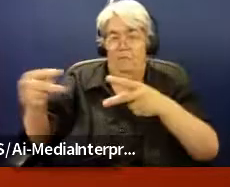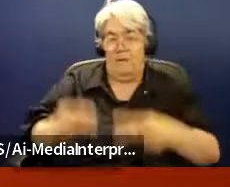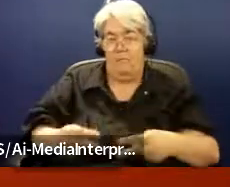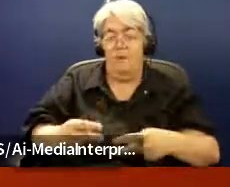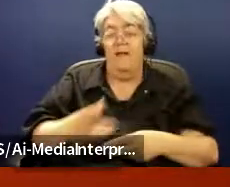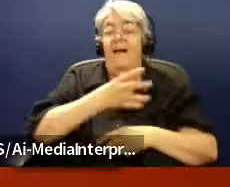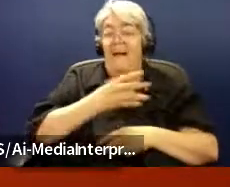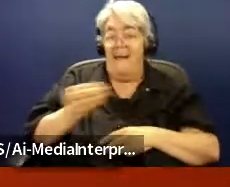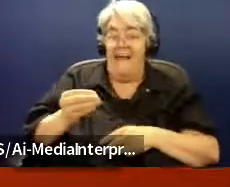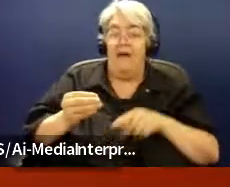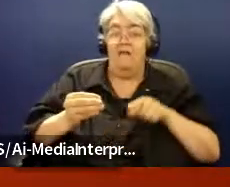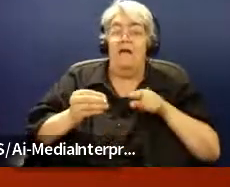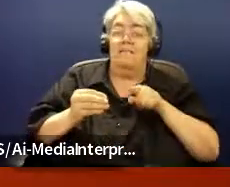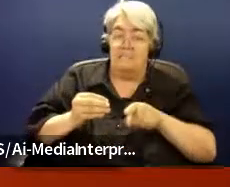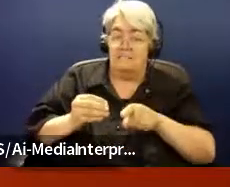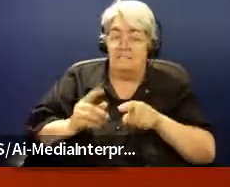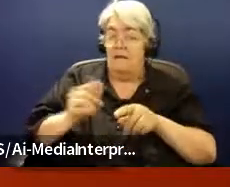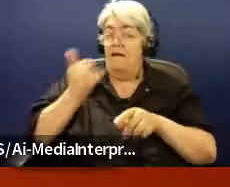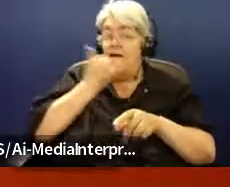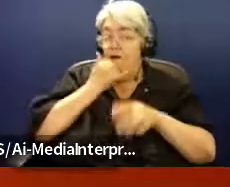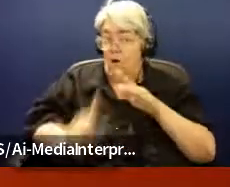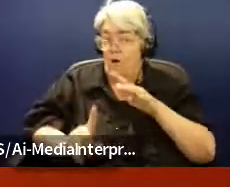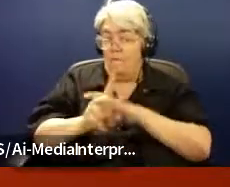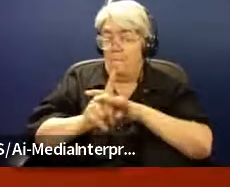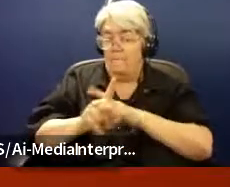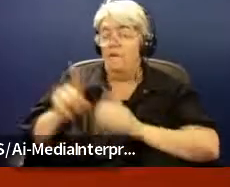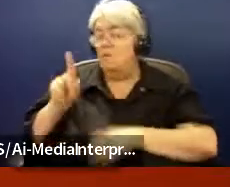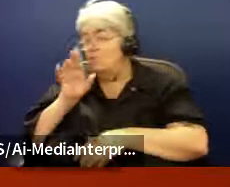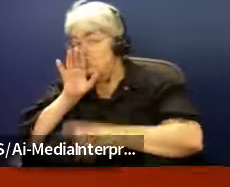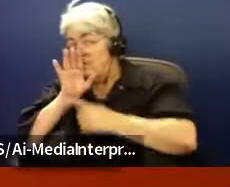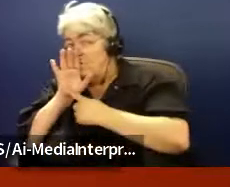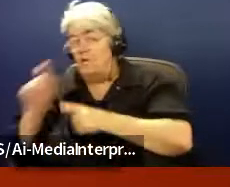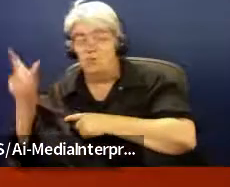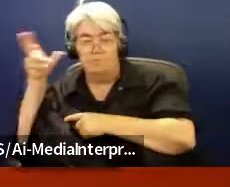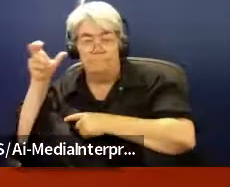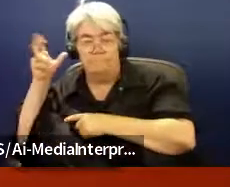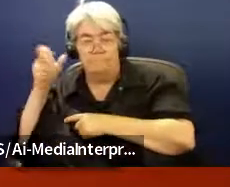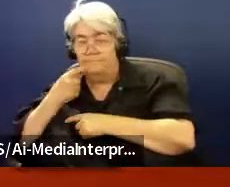clear and concise, detect errors, we have gone into that, making sure